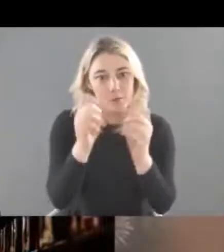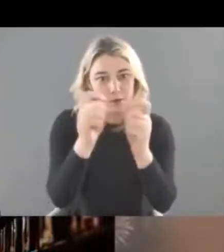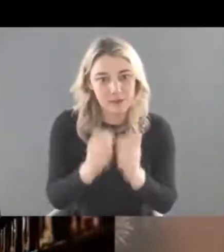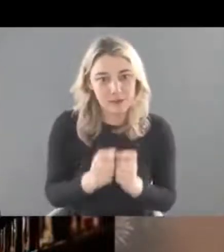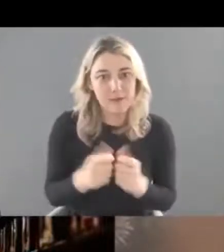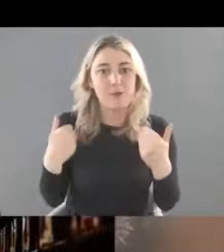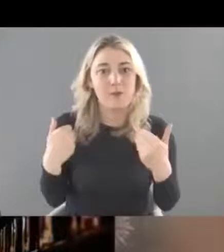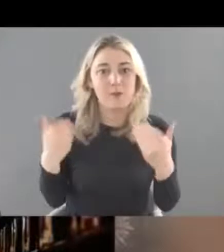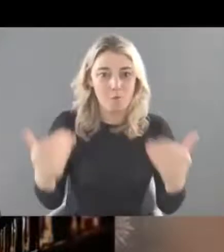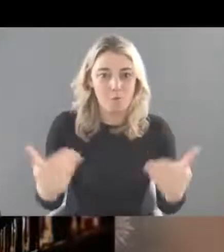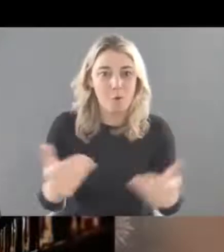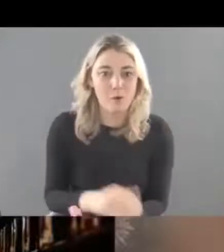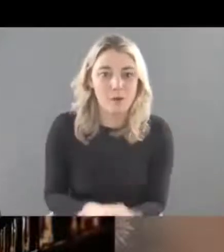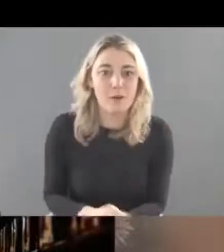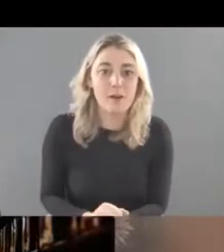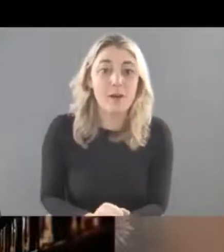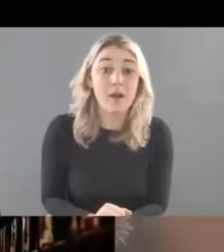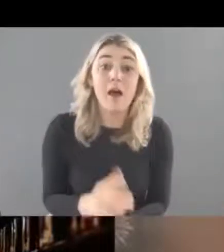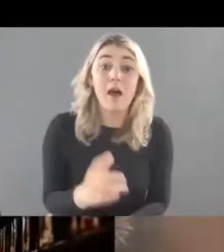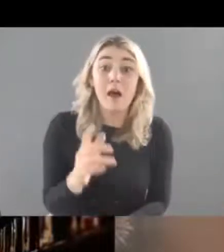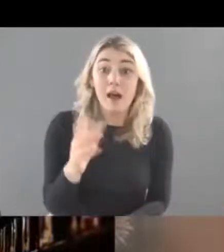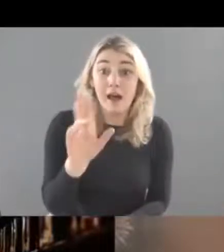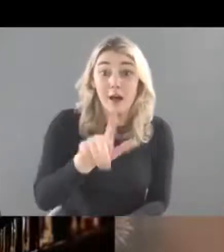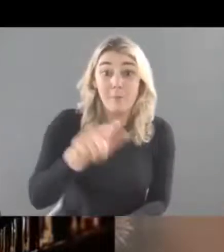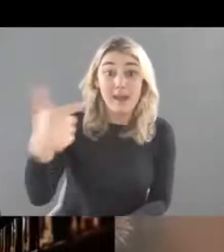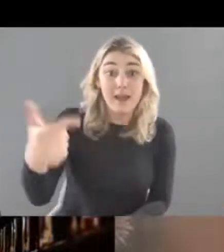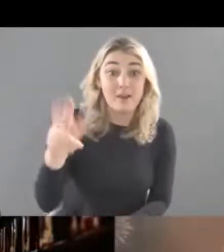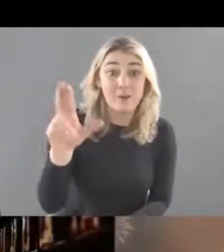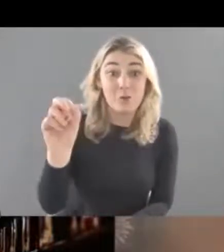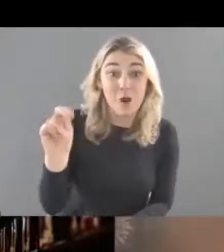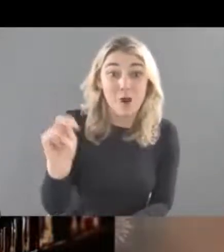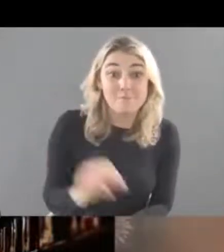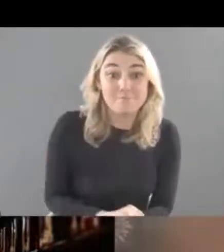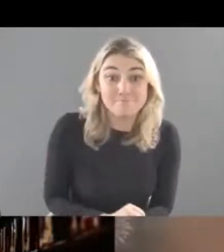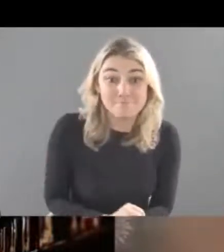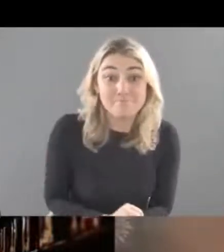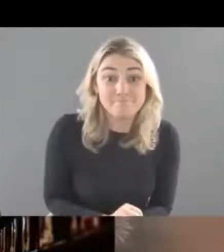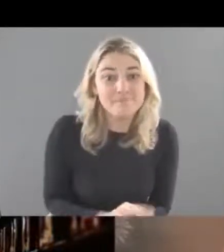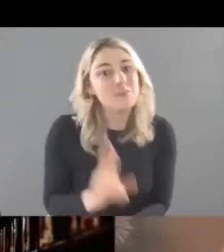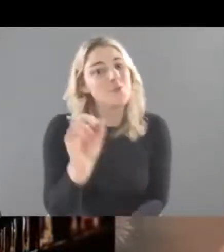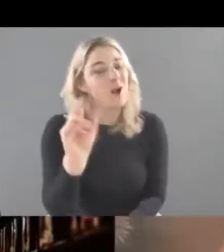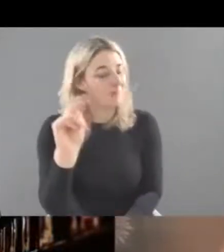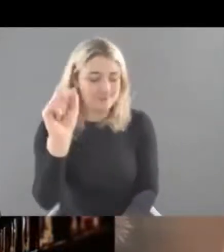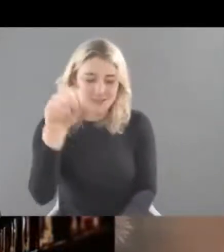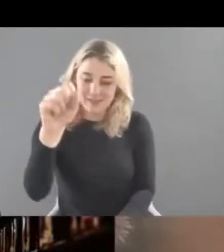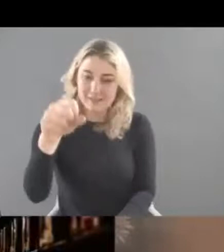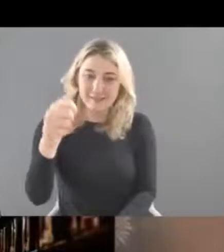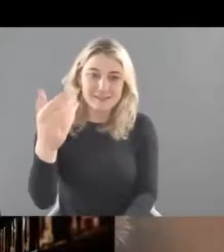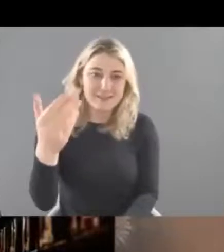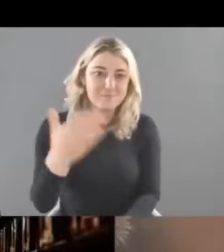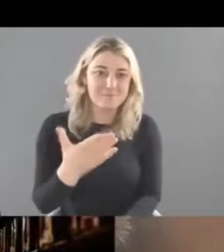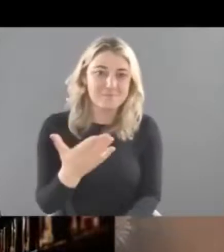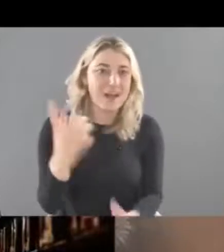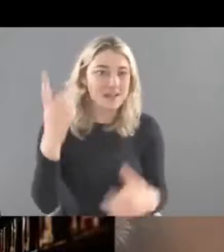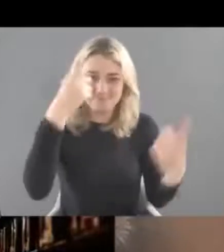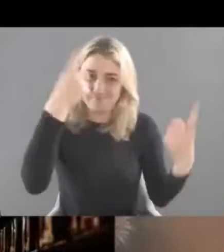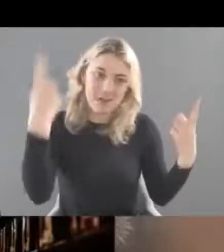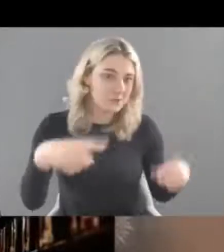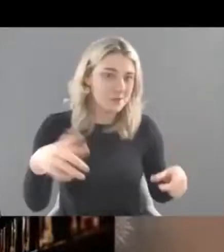so I'll hand it off to Ron. Yeah, absolutely. And I couldn't agree more here the data is more than